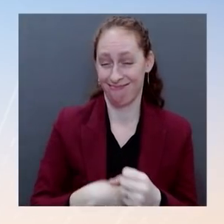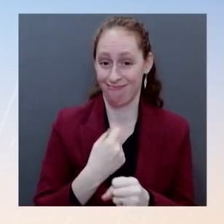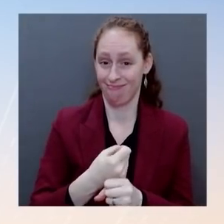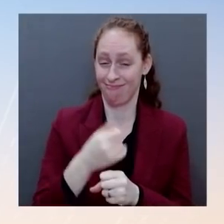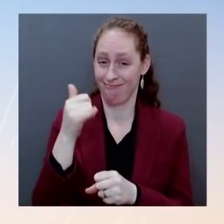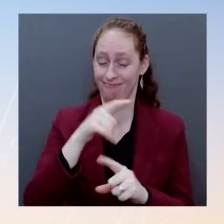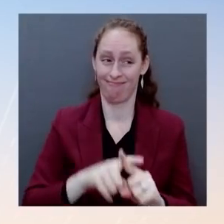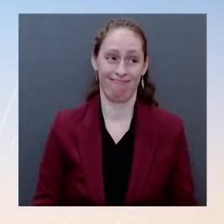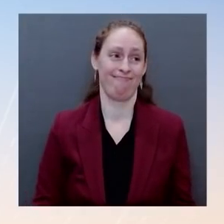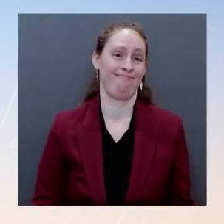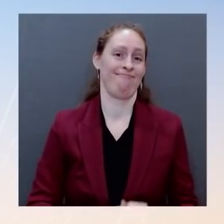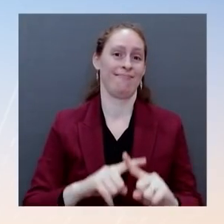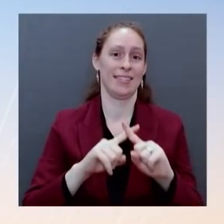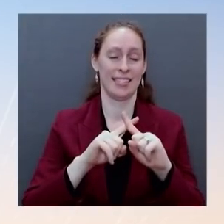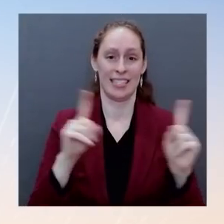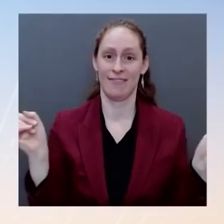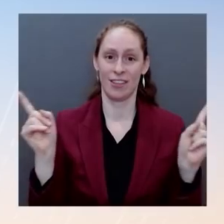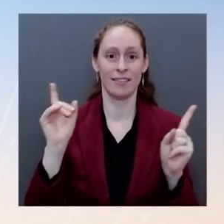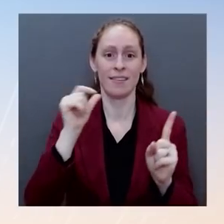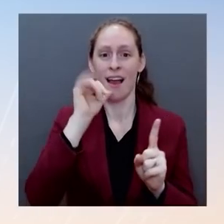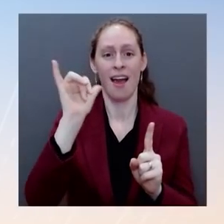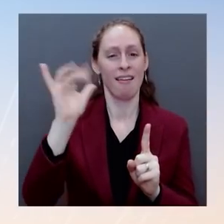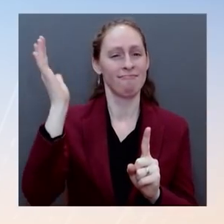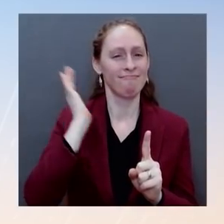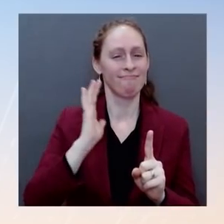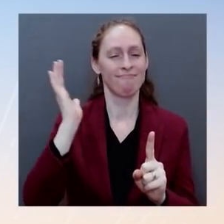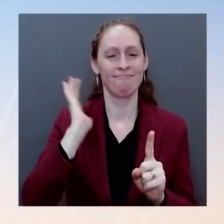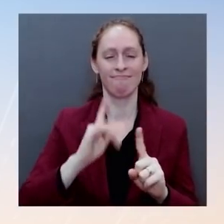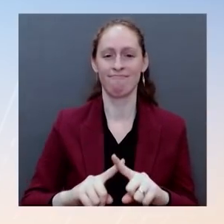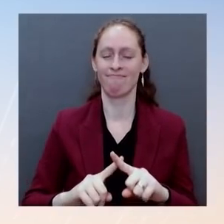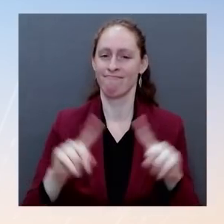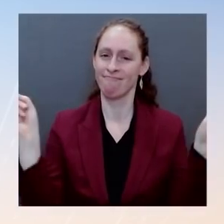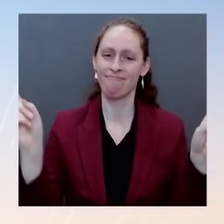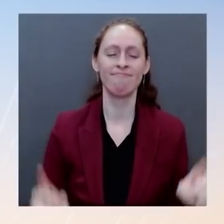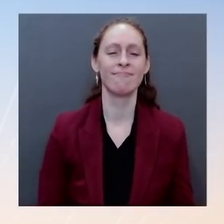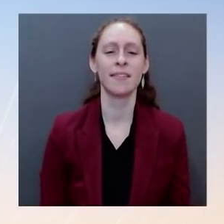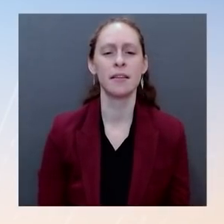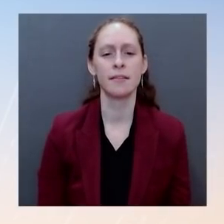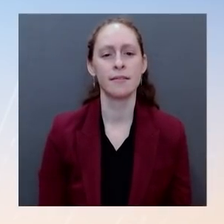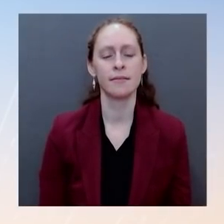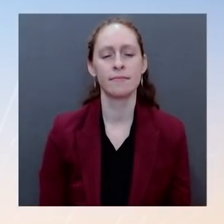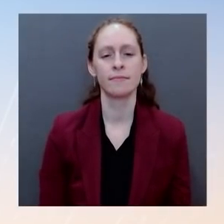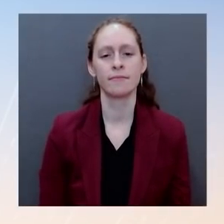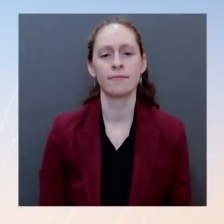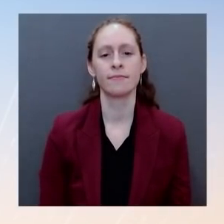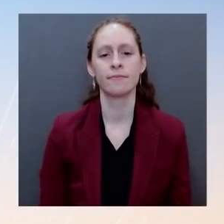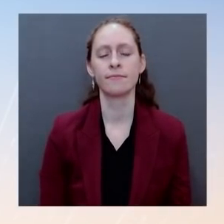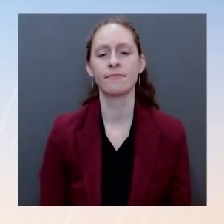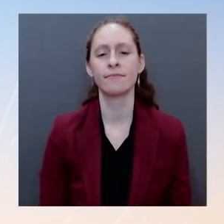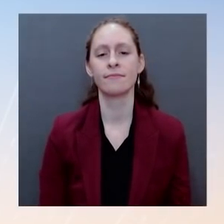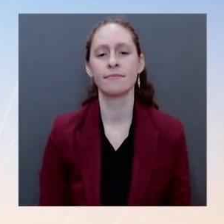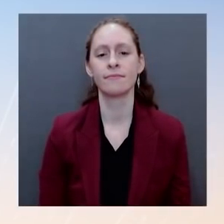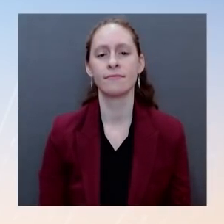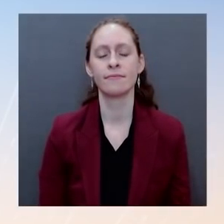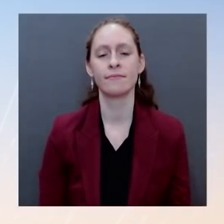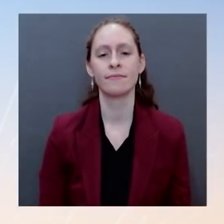in a uniquely strong economic position on a number of counts, and we've got price increases that we need to -- we need to tackle, and that's our focus.